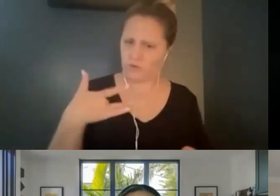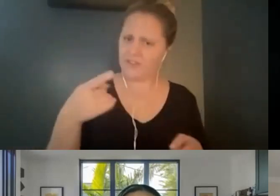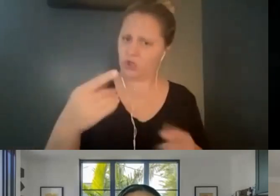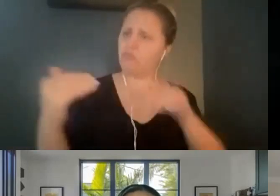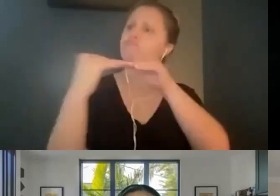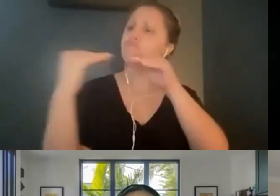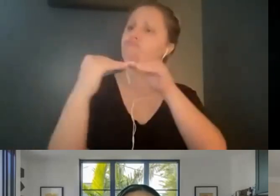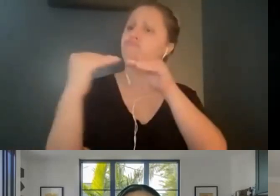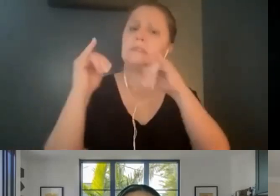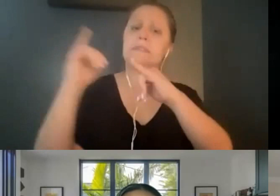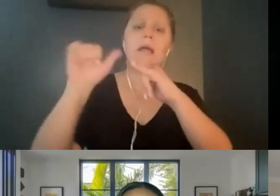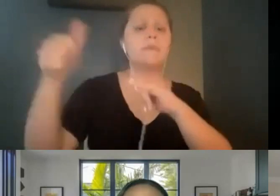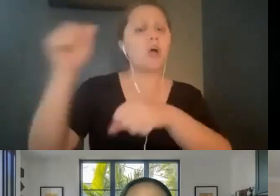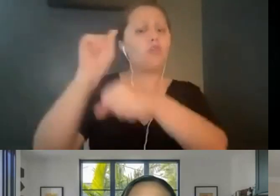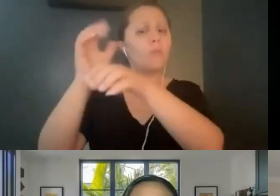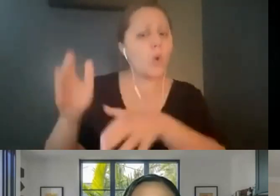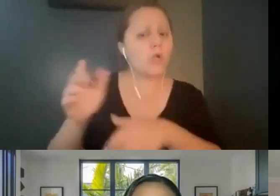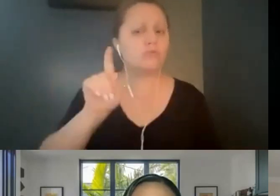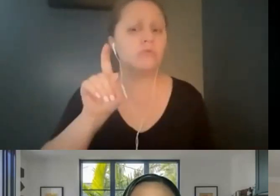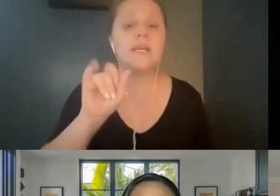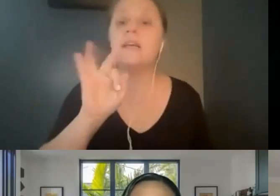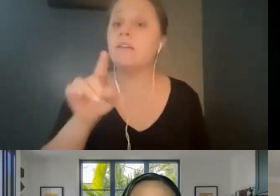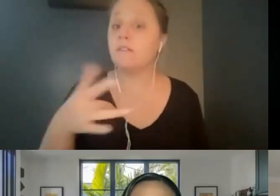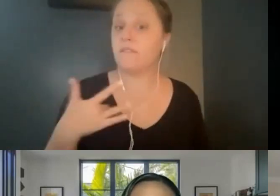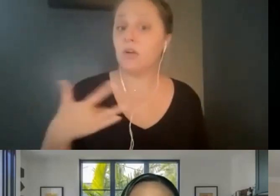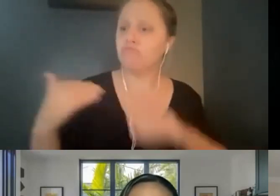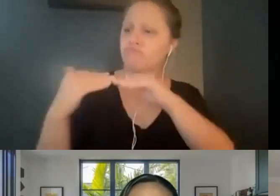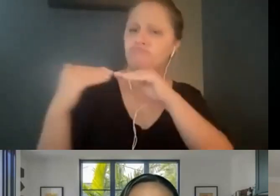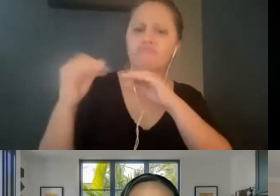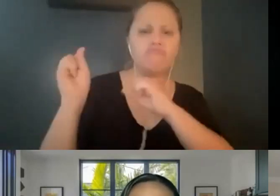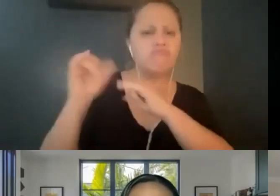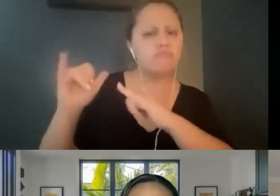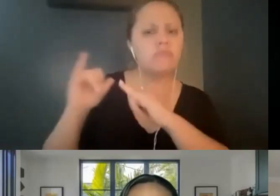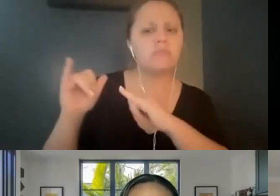workplace, and if you have or have not, what did your employer need to do to